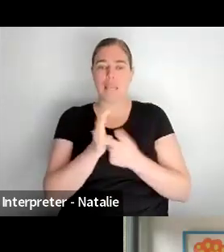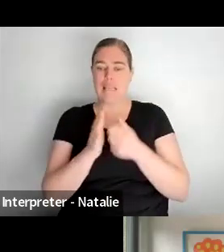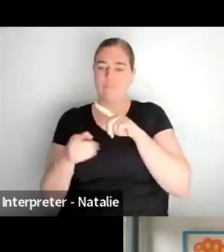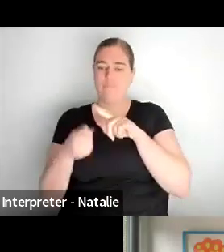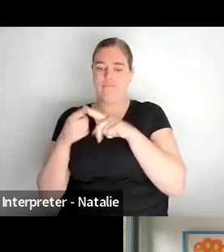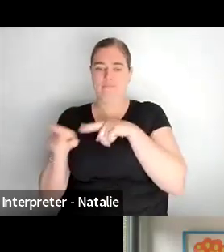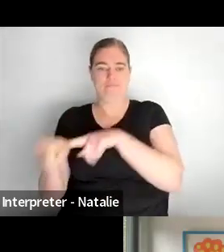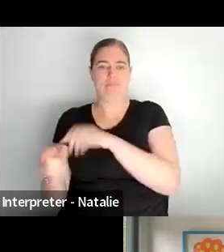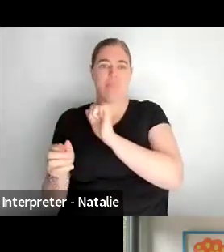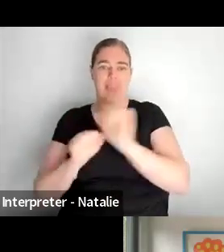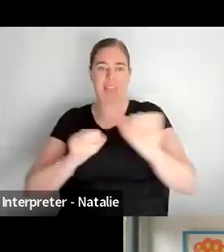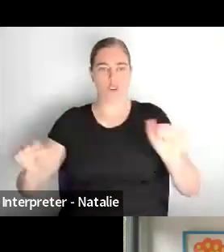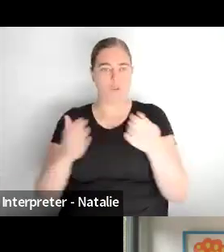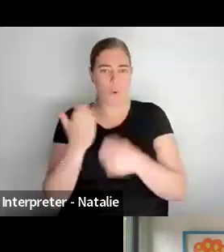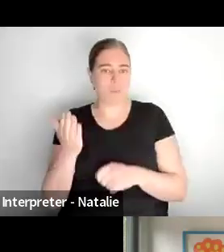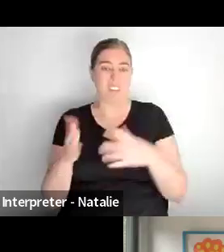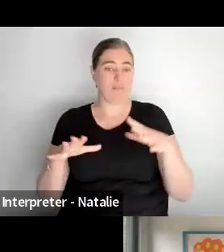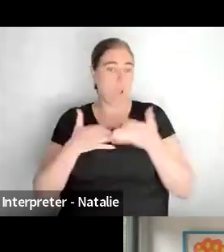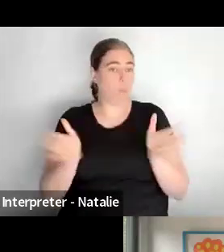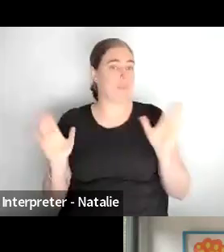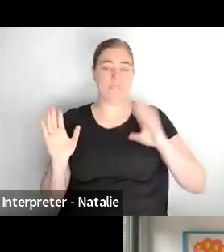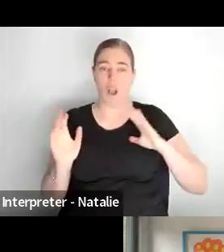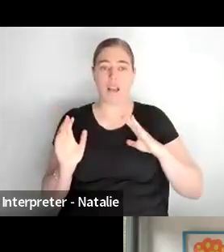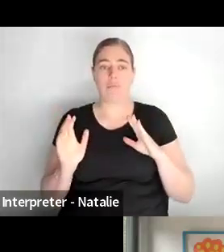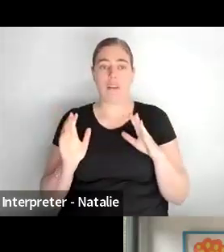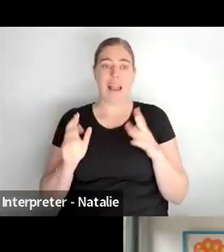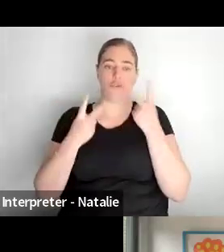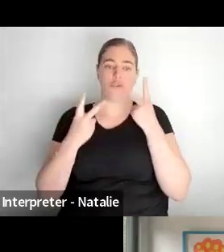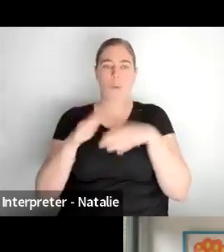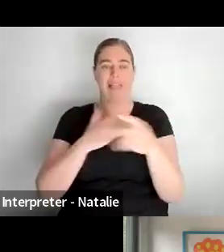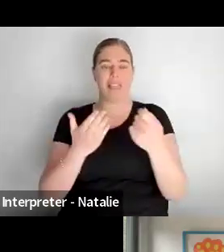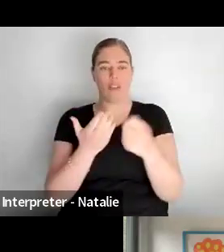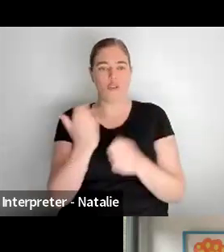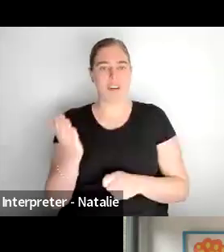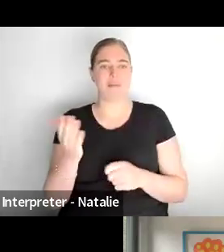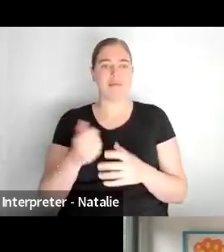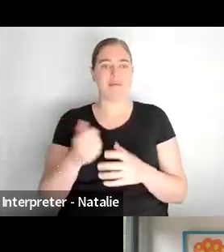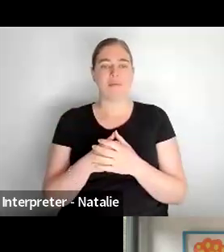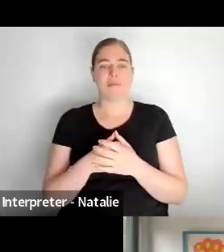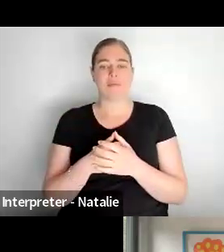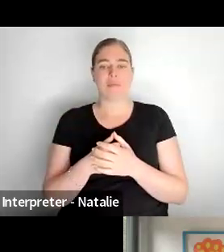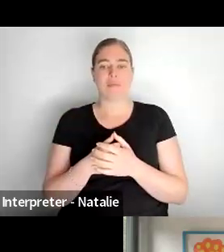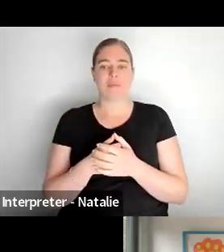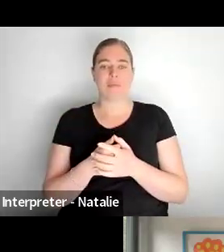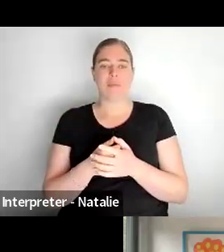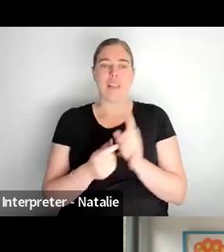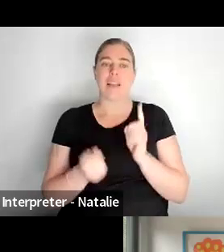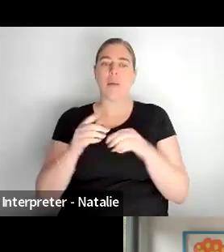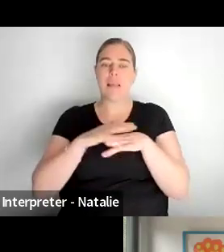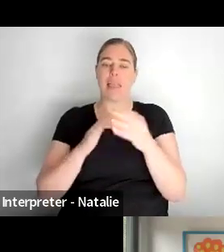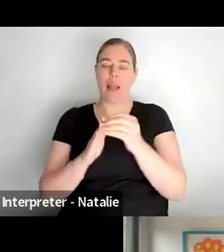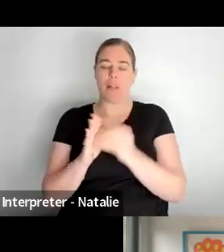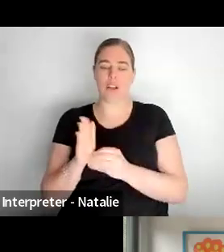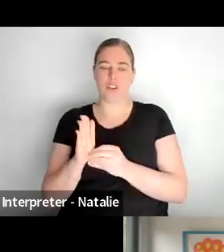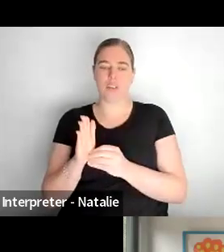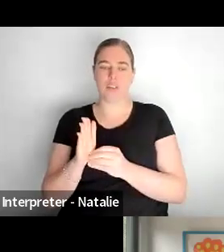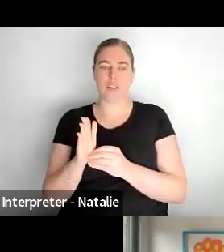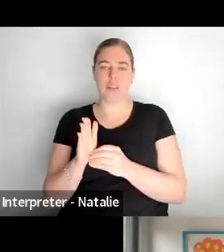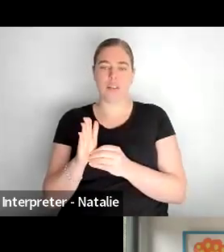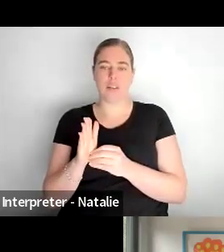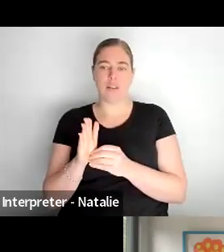that is OK, it's reflected in the scoring. Ice -- I find sometimes, in the scores, and I've